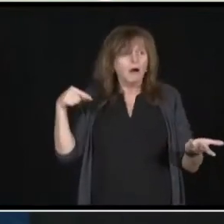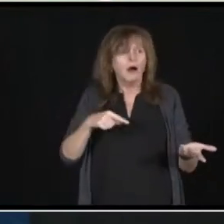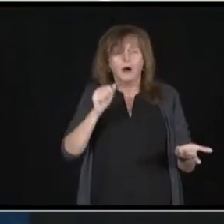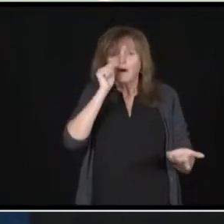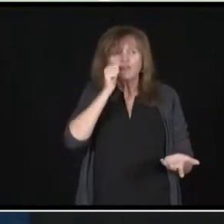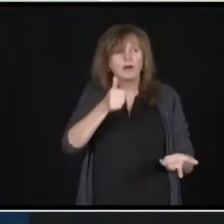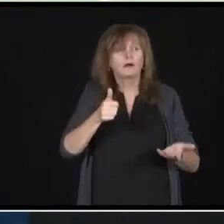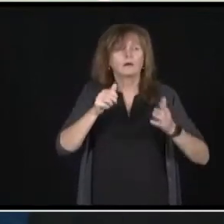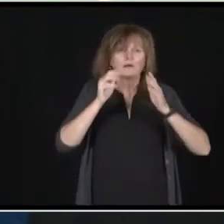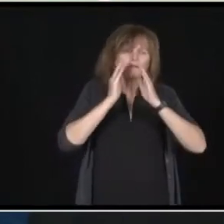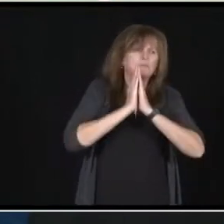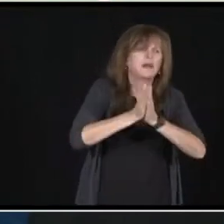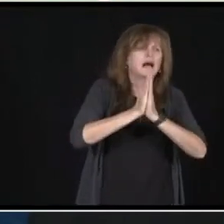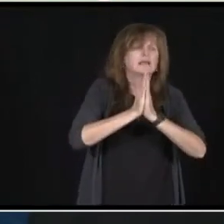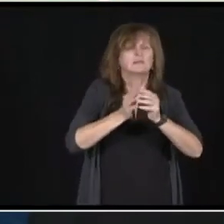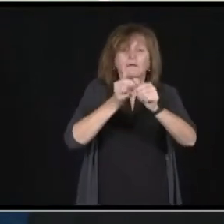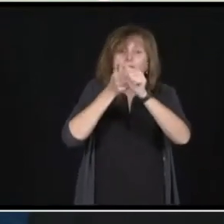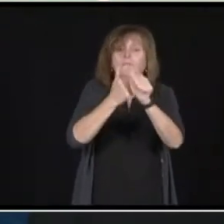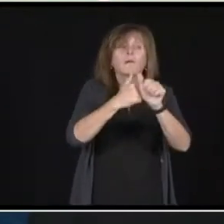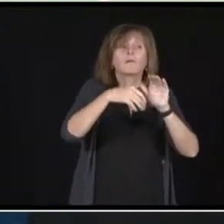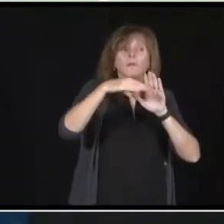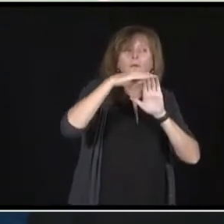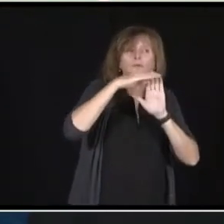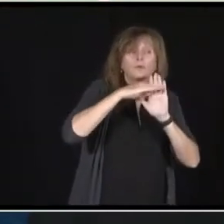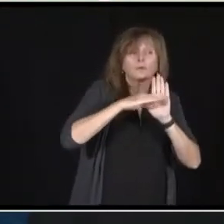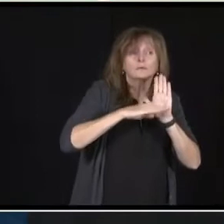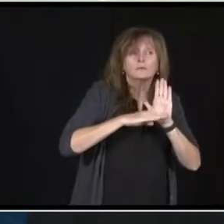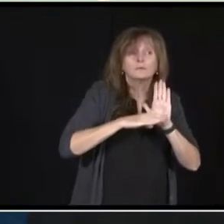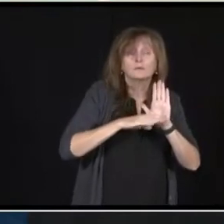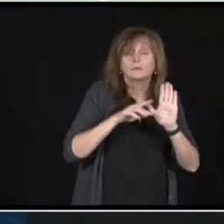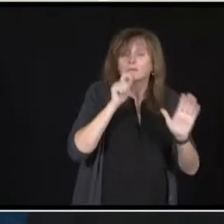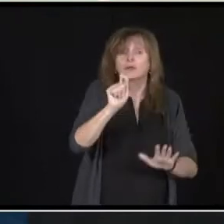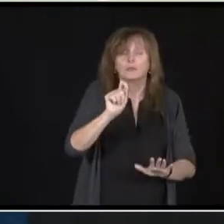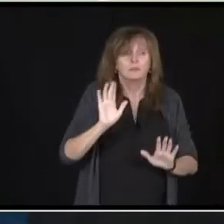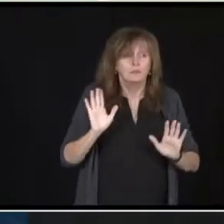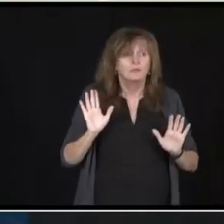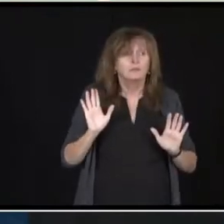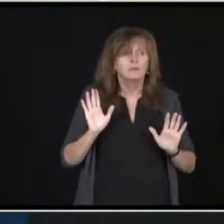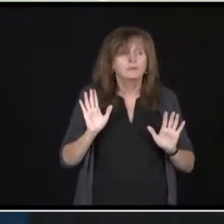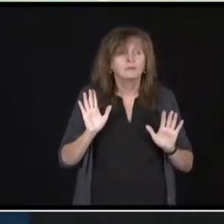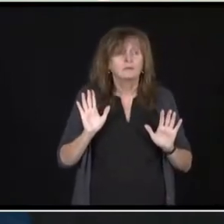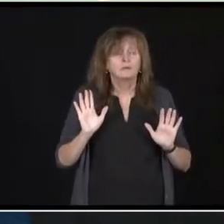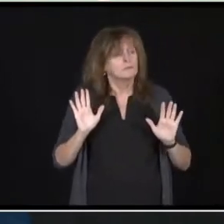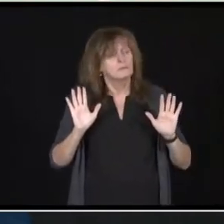And this is the reason we are up here every single day. Please just follow the guidelines.